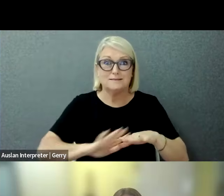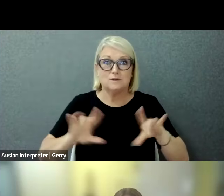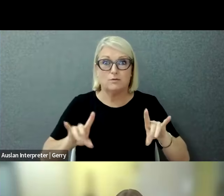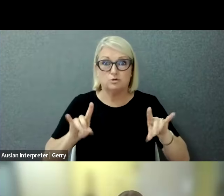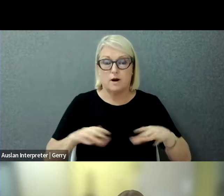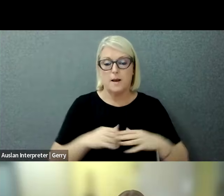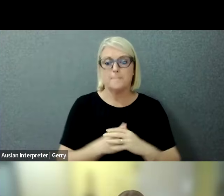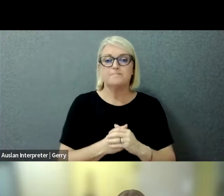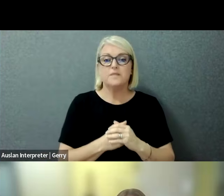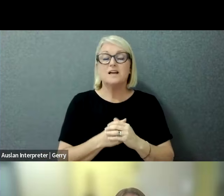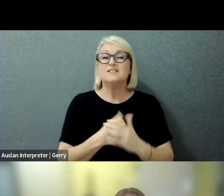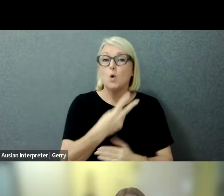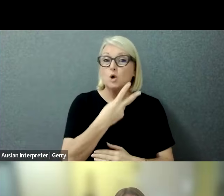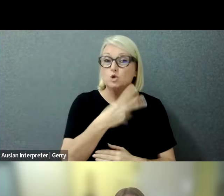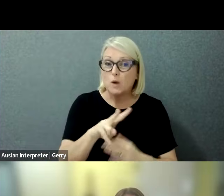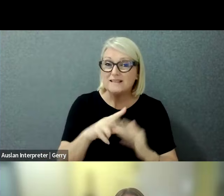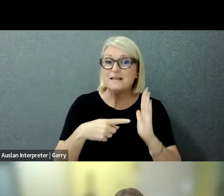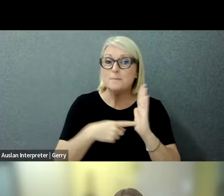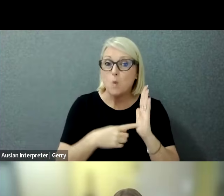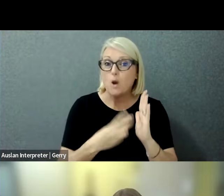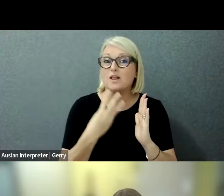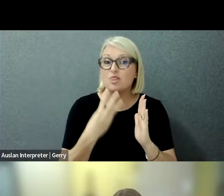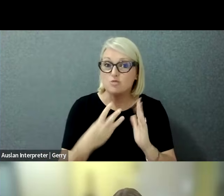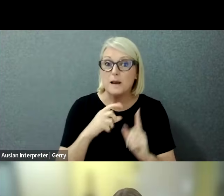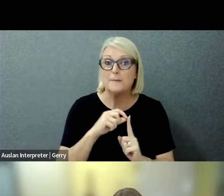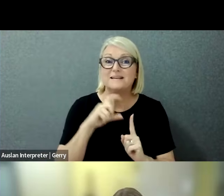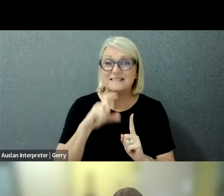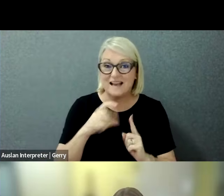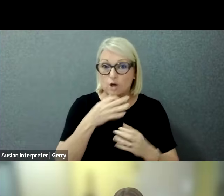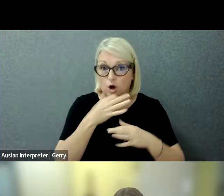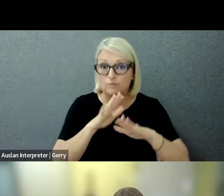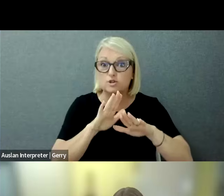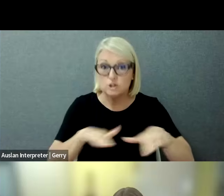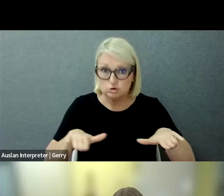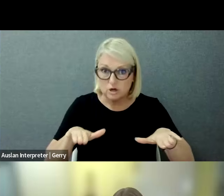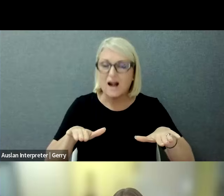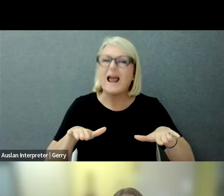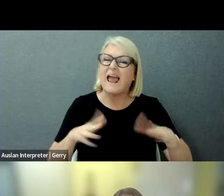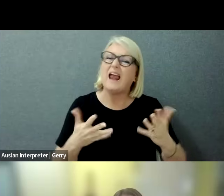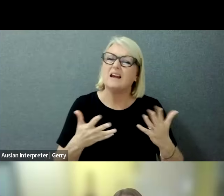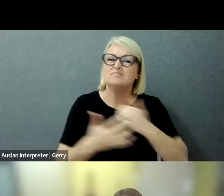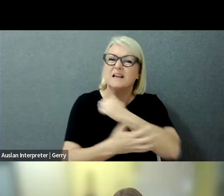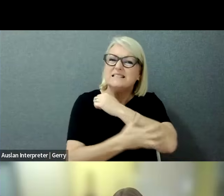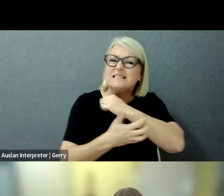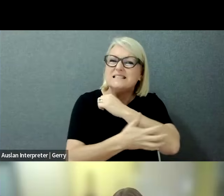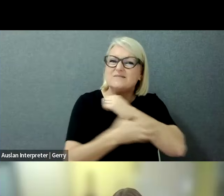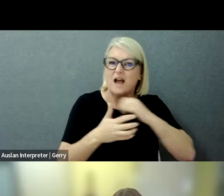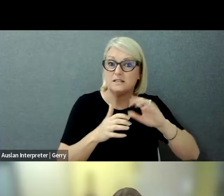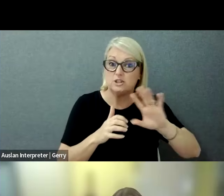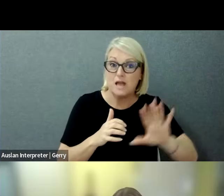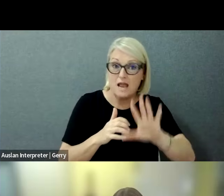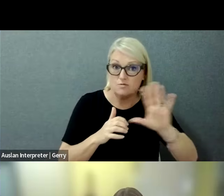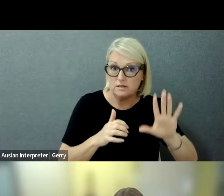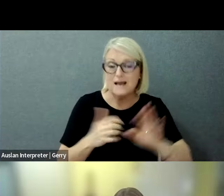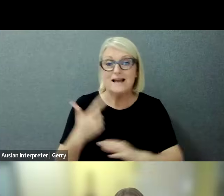right. It's 20.3% of children in the disadvantaged areas of Australia, compared to 7.6% of children